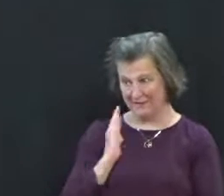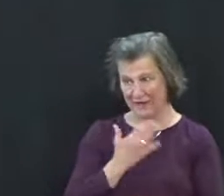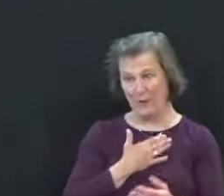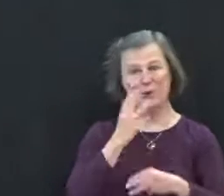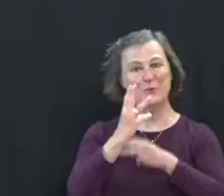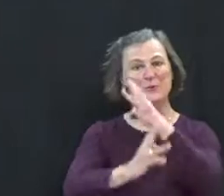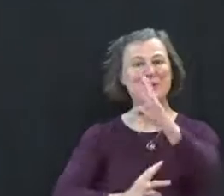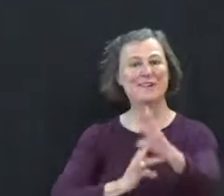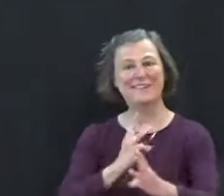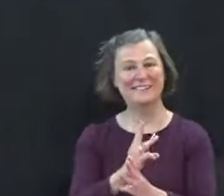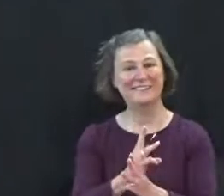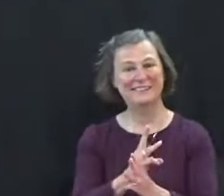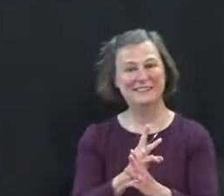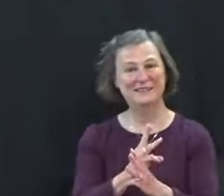world.